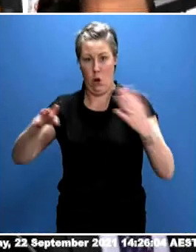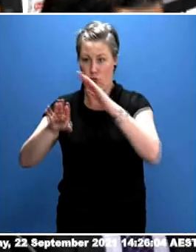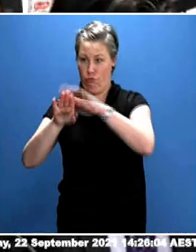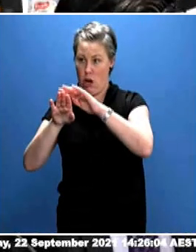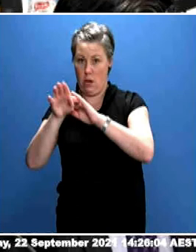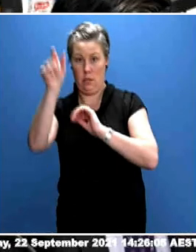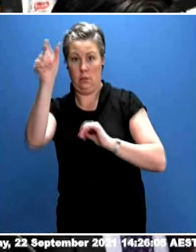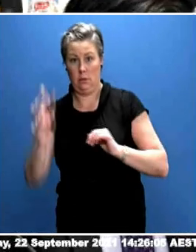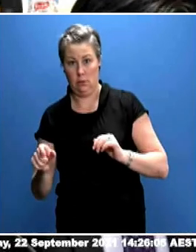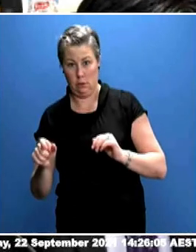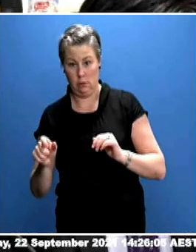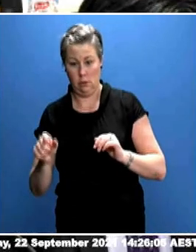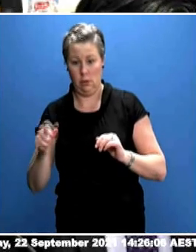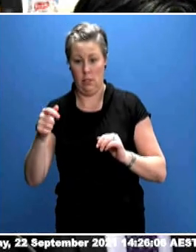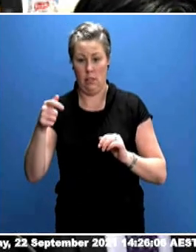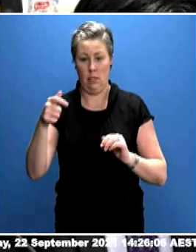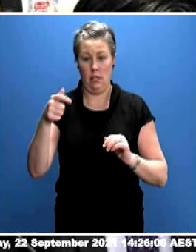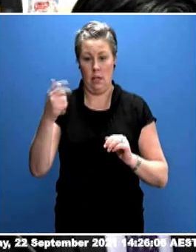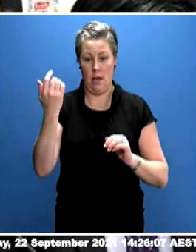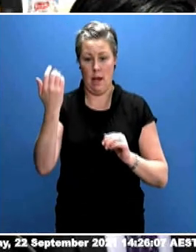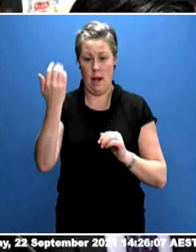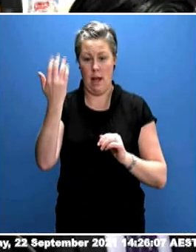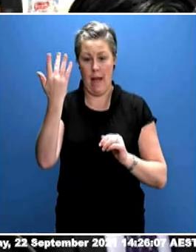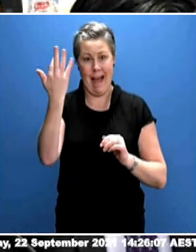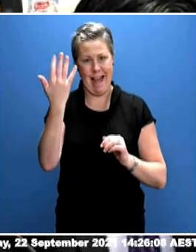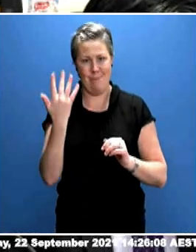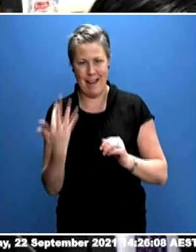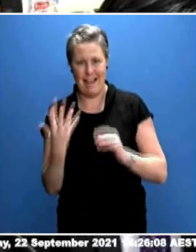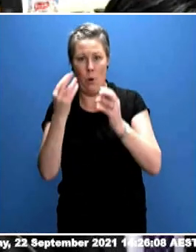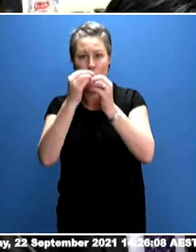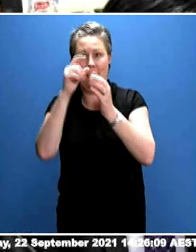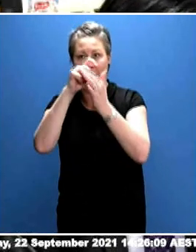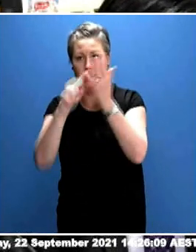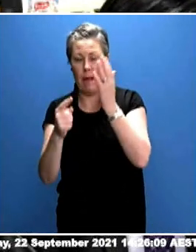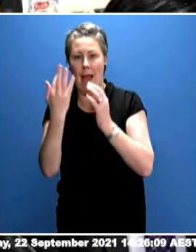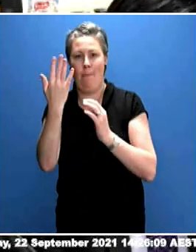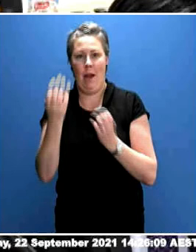and 217 without a disability which is 295 children in total.